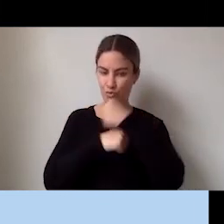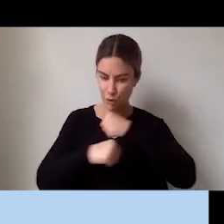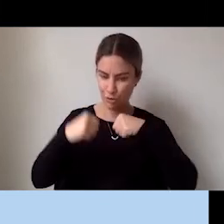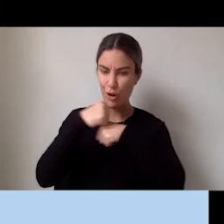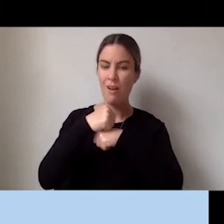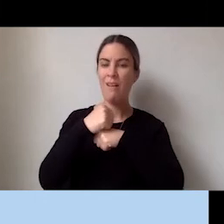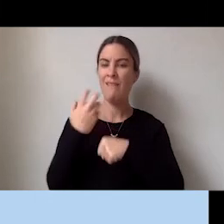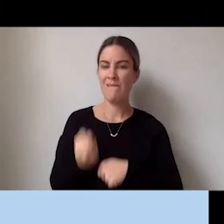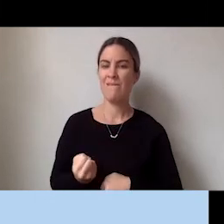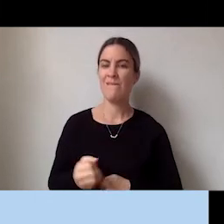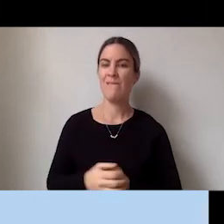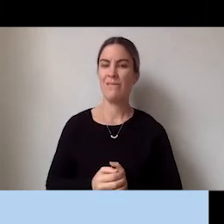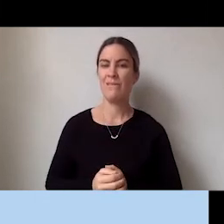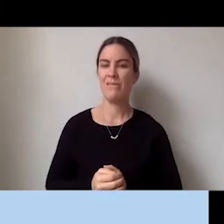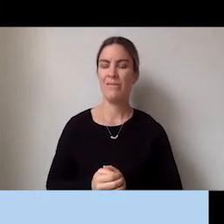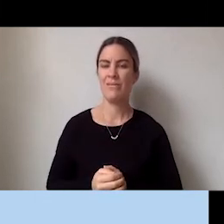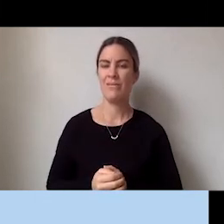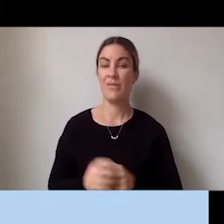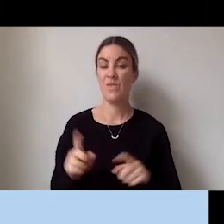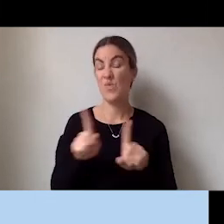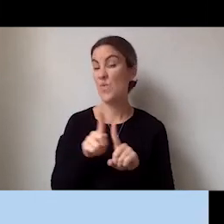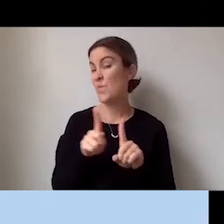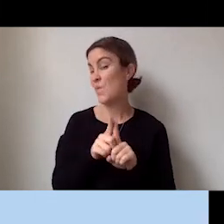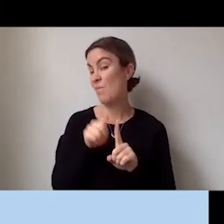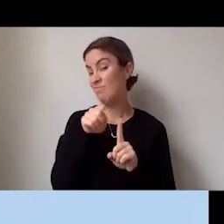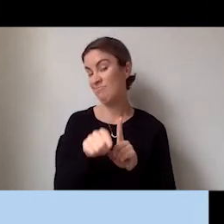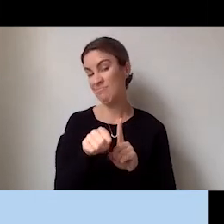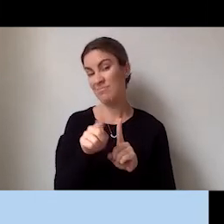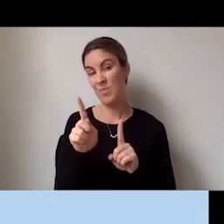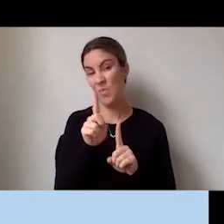other thing I thought it is made of is defensiveness and lack of